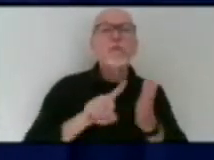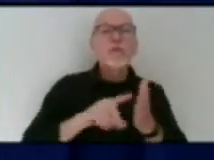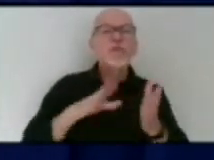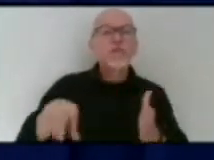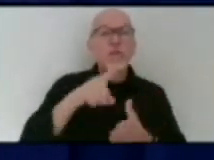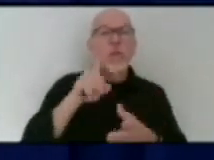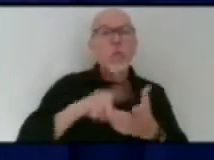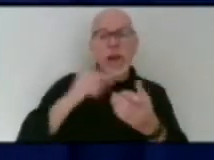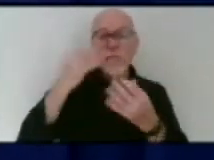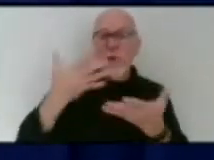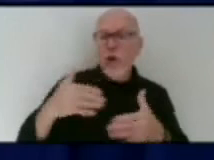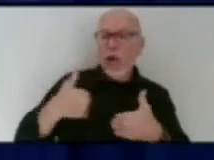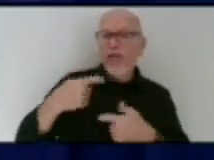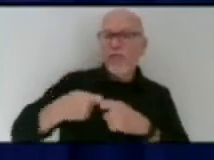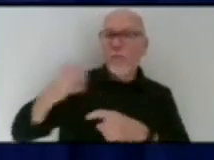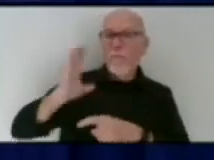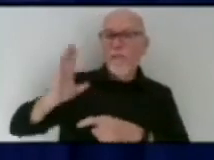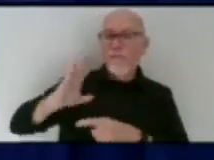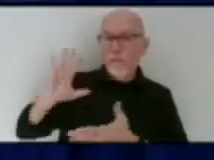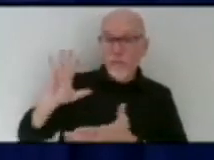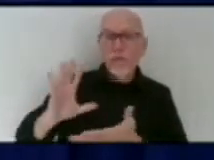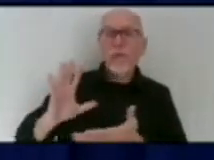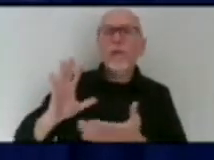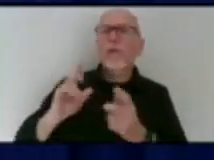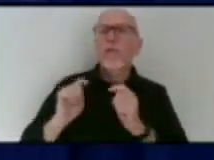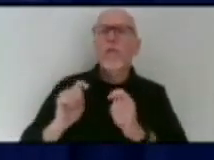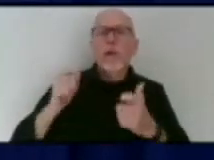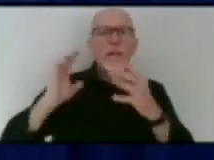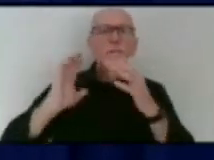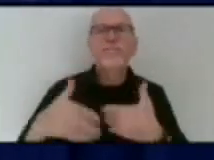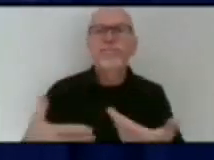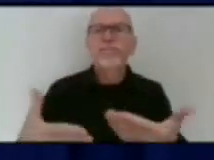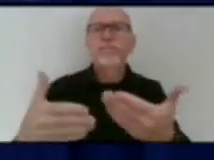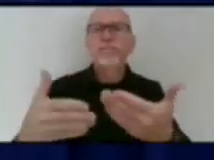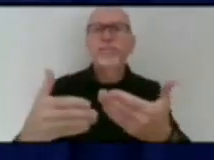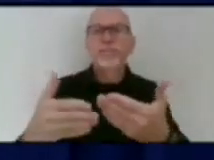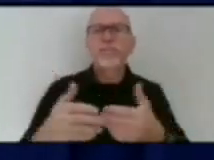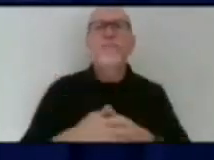already had to jump start this process. When we hear about accelerating the